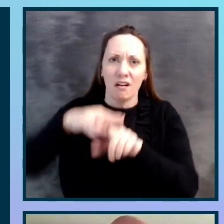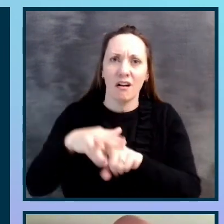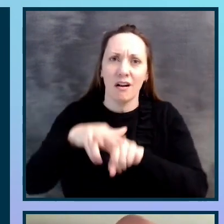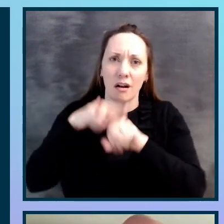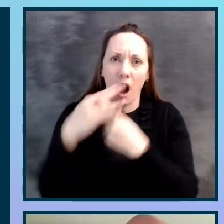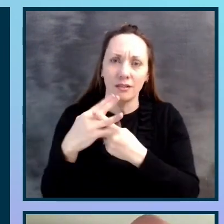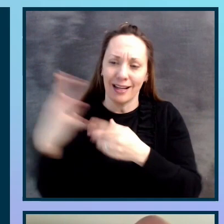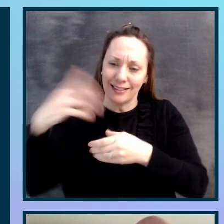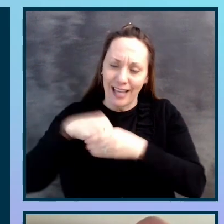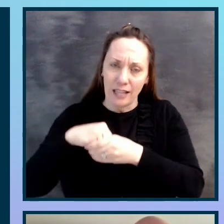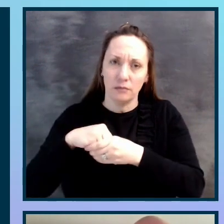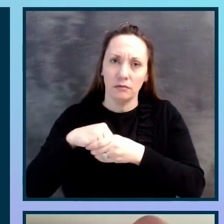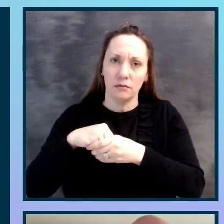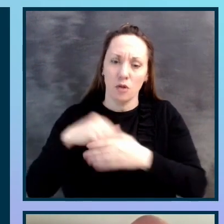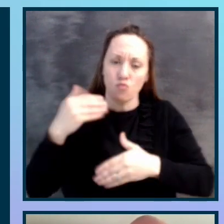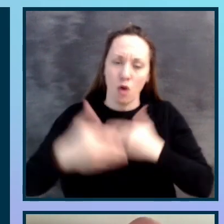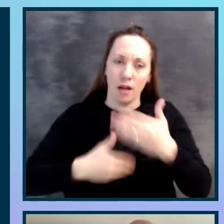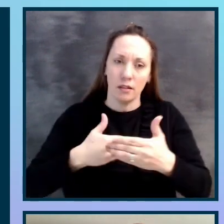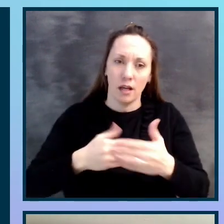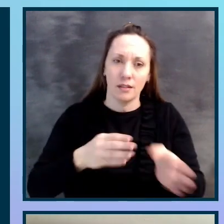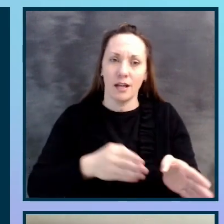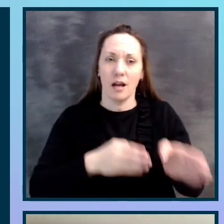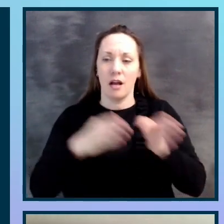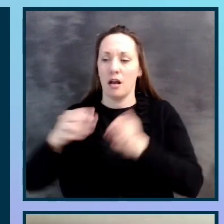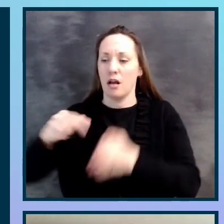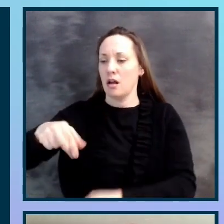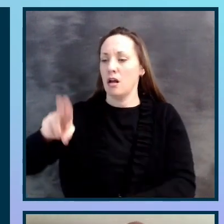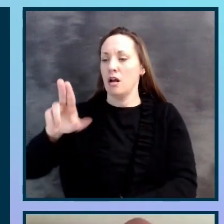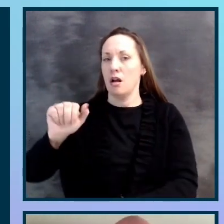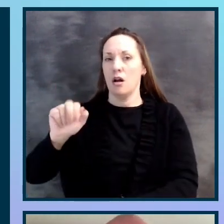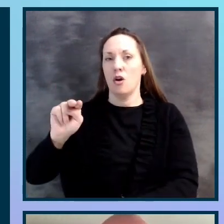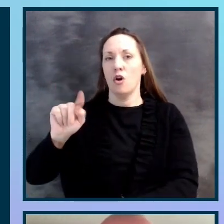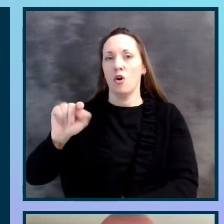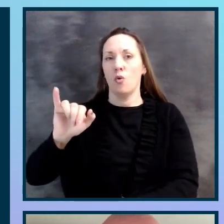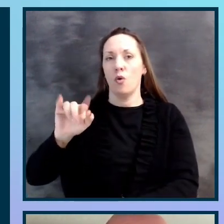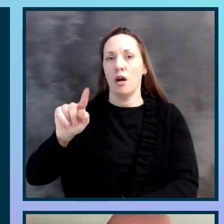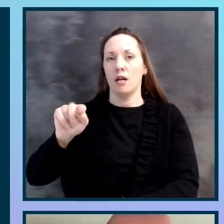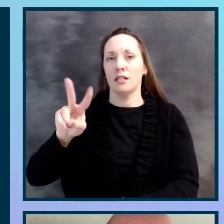But quantitative is incredibly useful for evaluation.